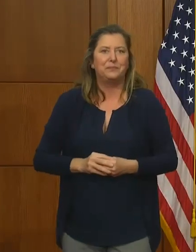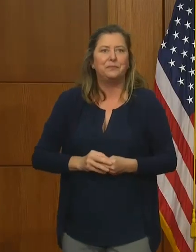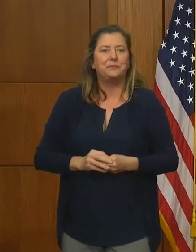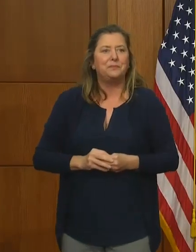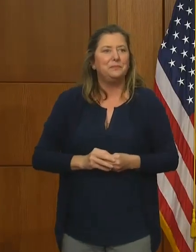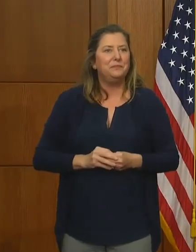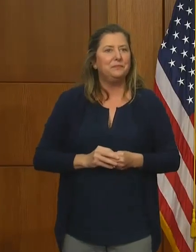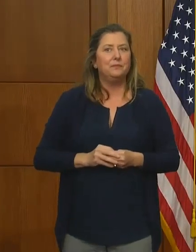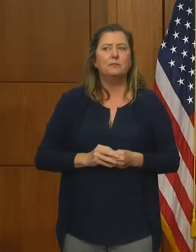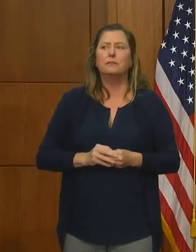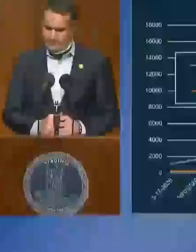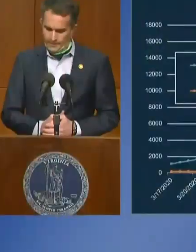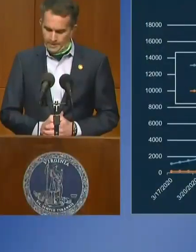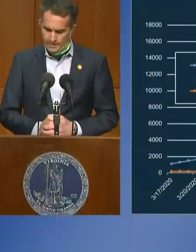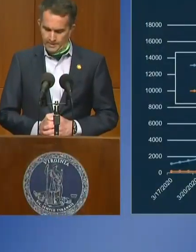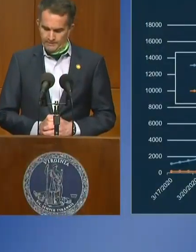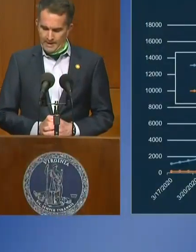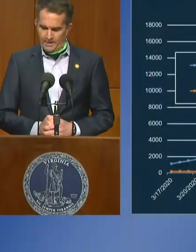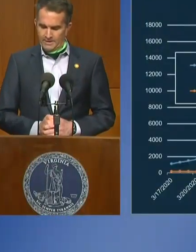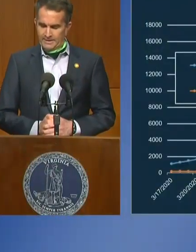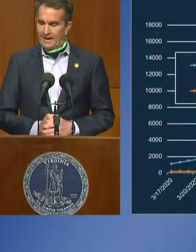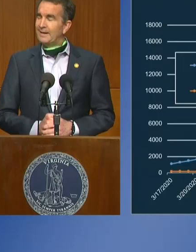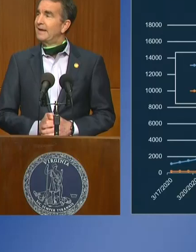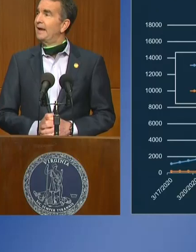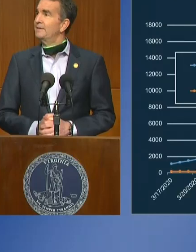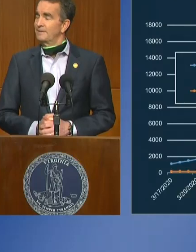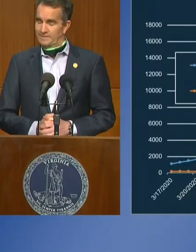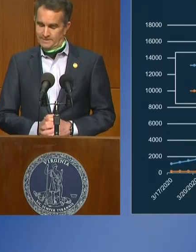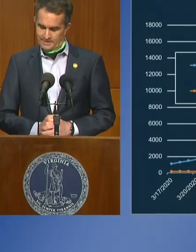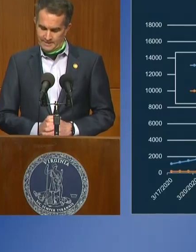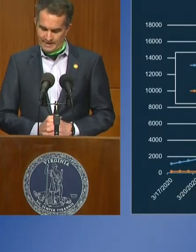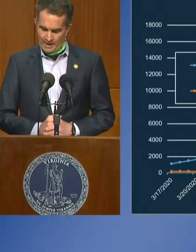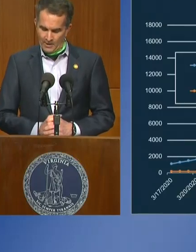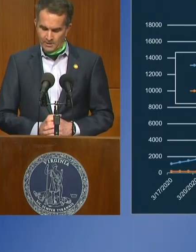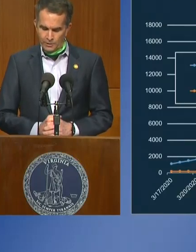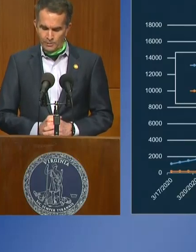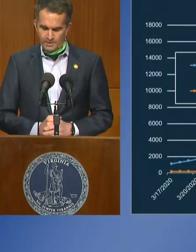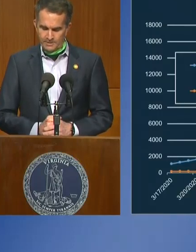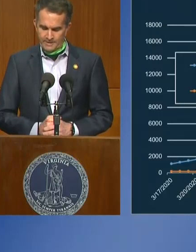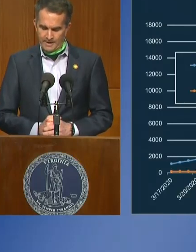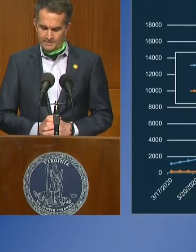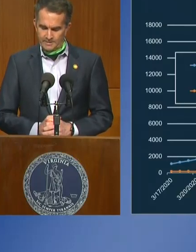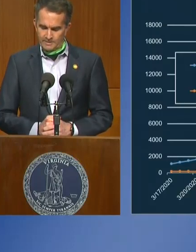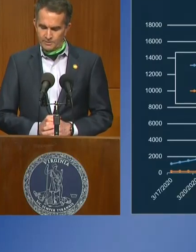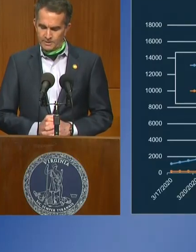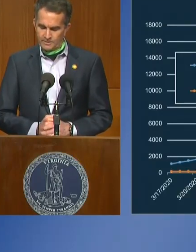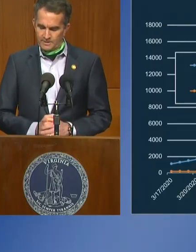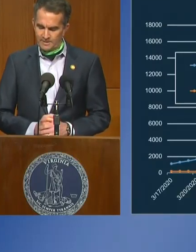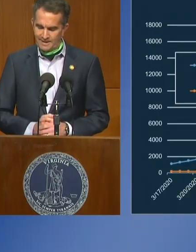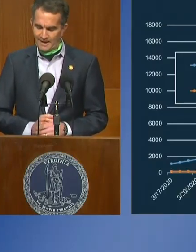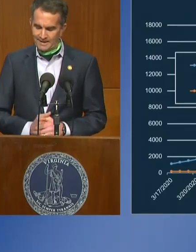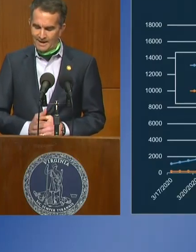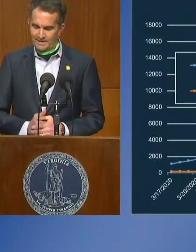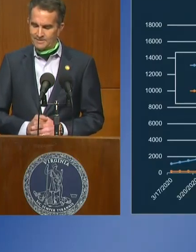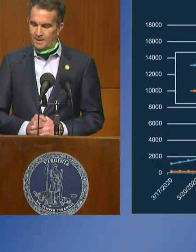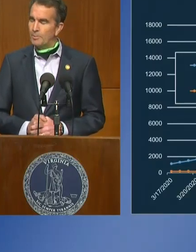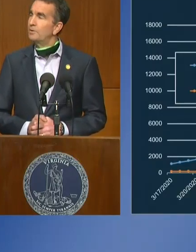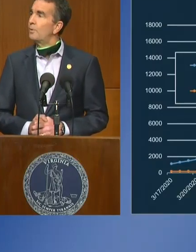THANKS FOR BEING WITH US EACH DAY. THIS IS A CHART OF OUR